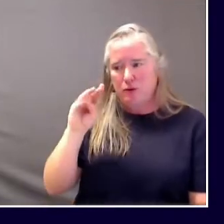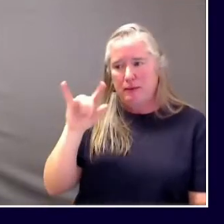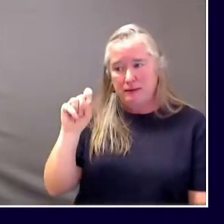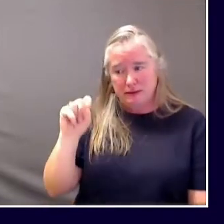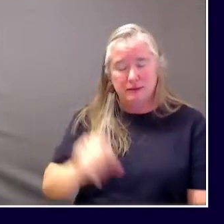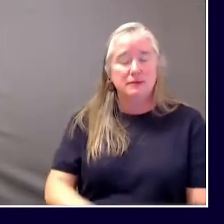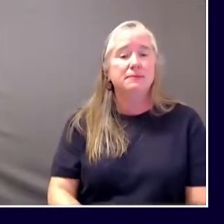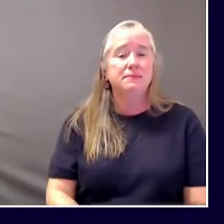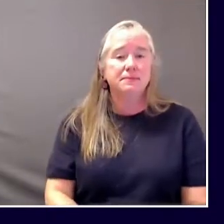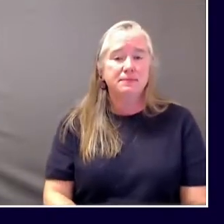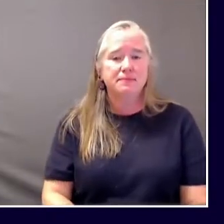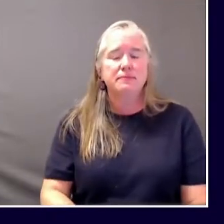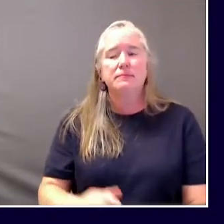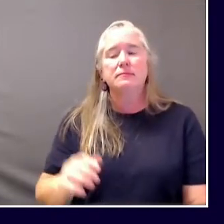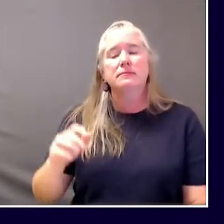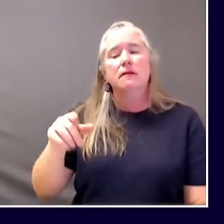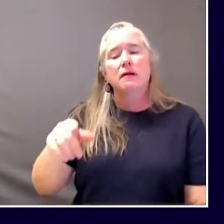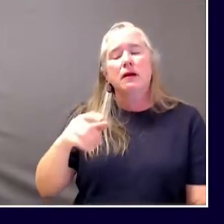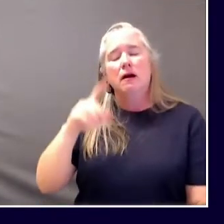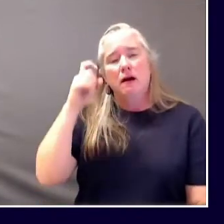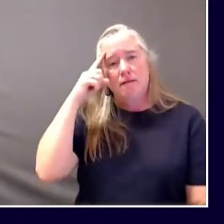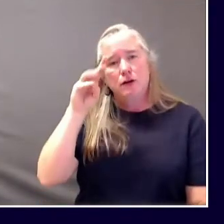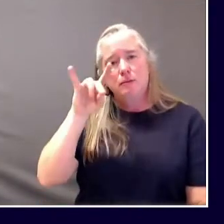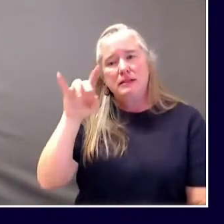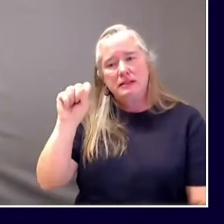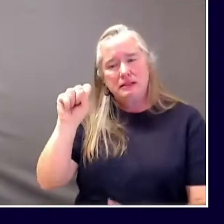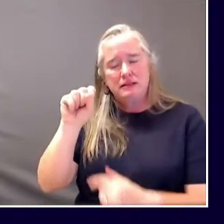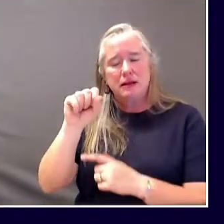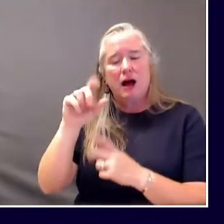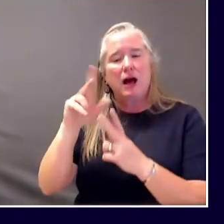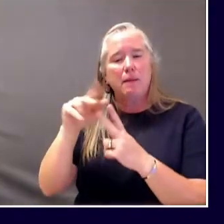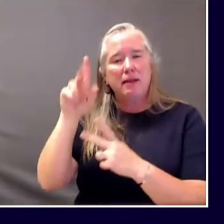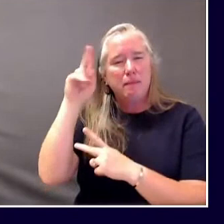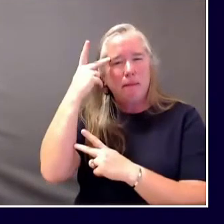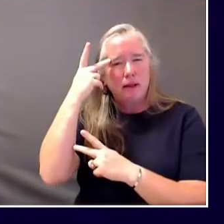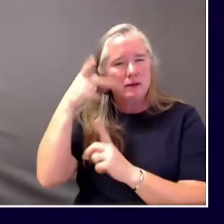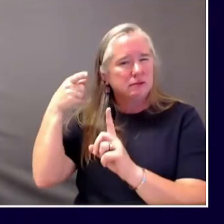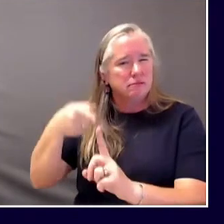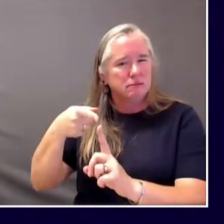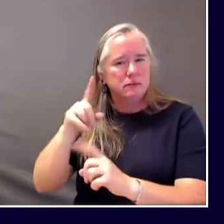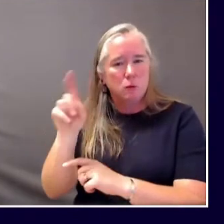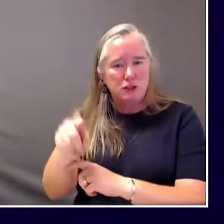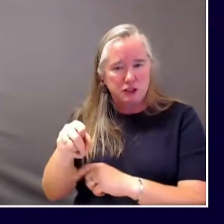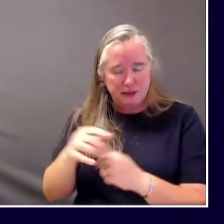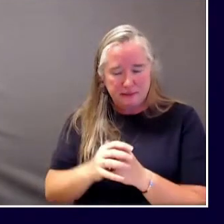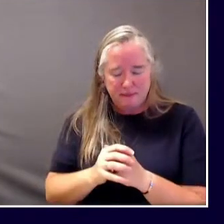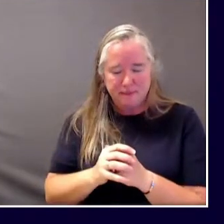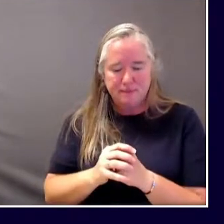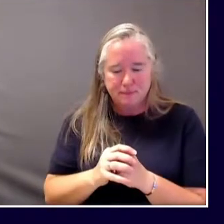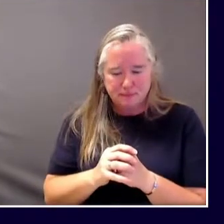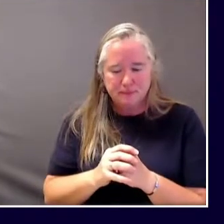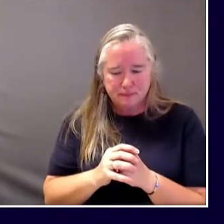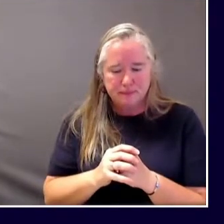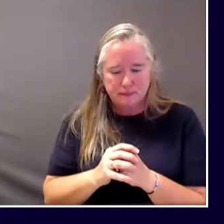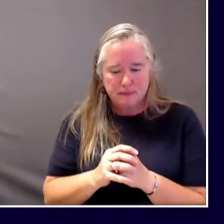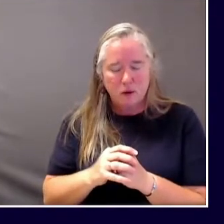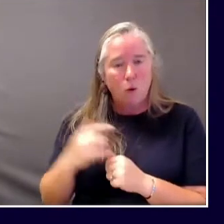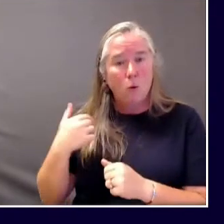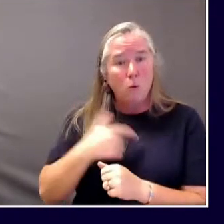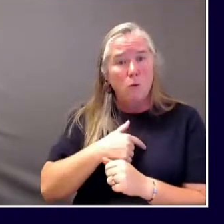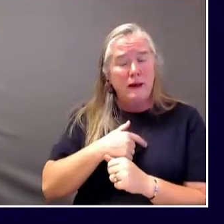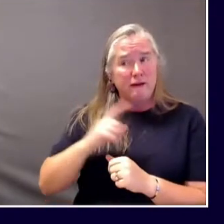couple of politically related